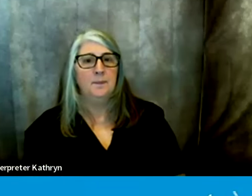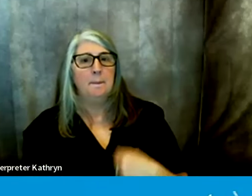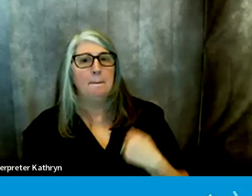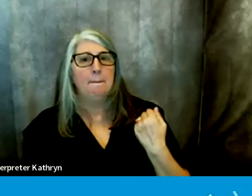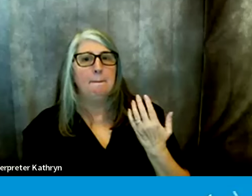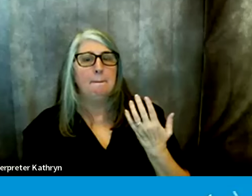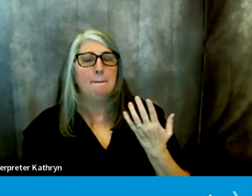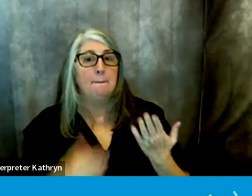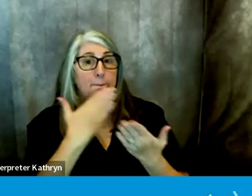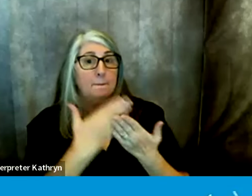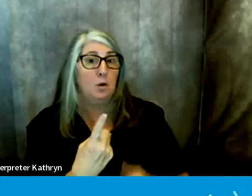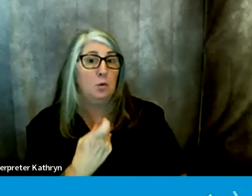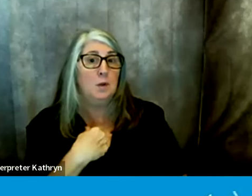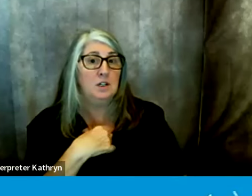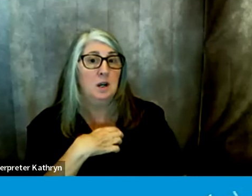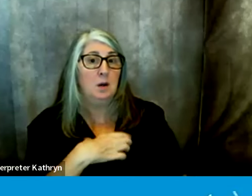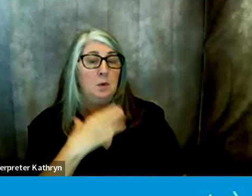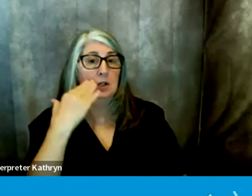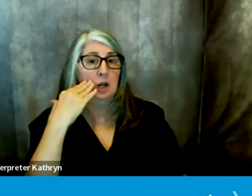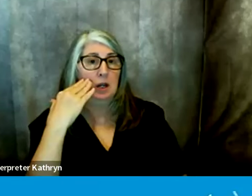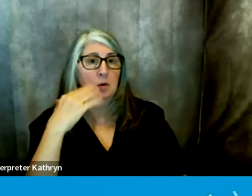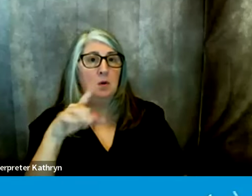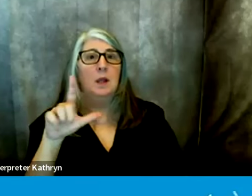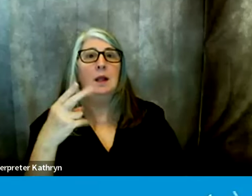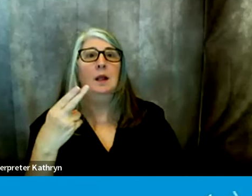Good question. I wish LH was, into the LH.